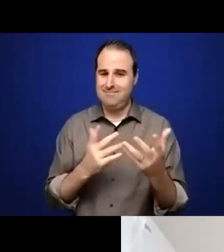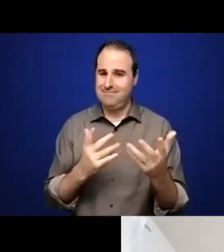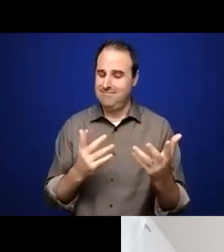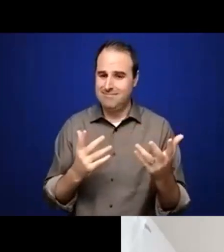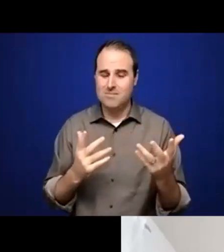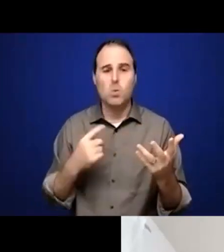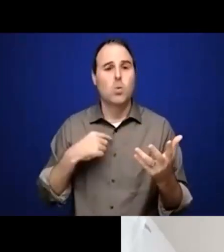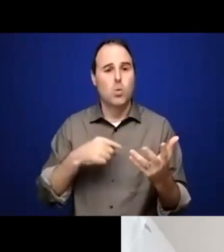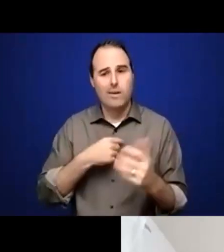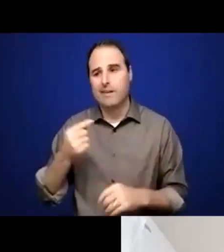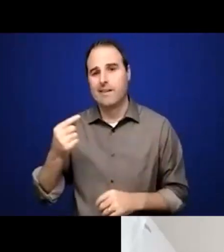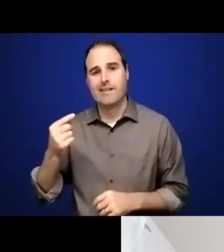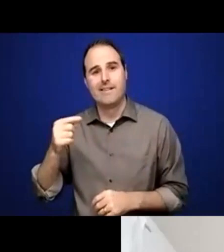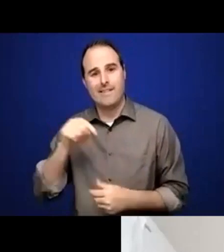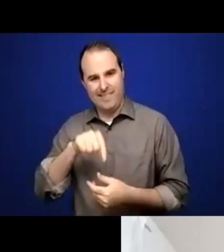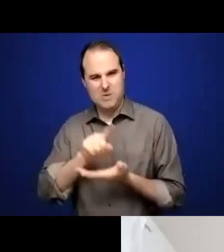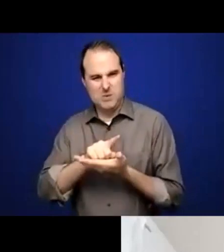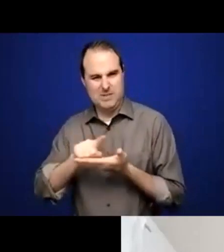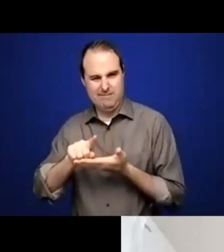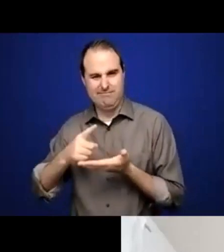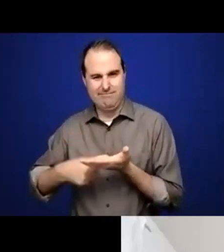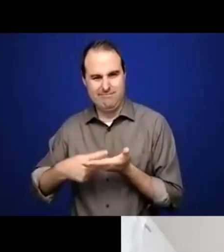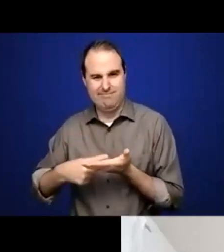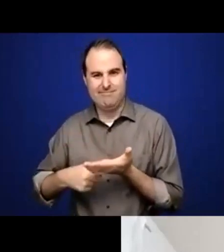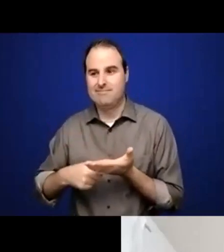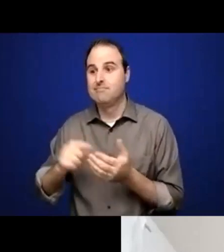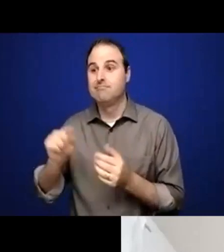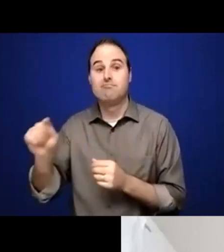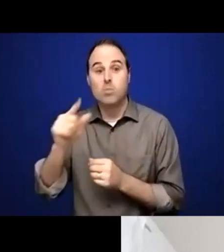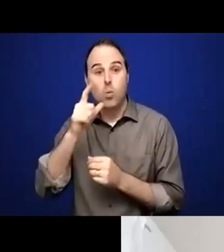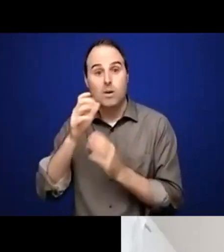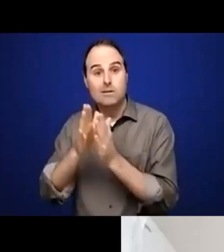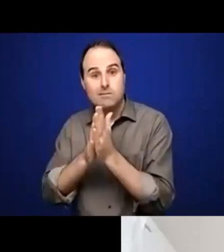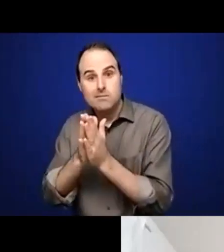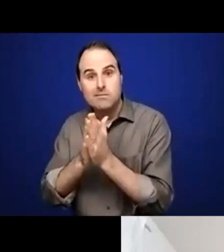engagement and different ways, advisory boards, bringing